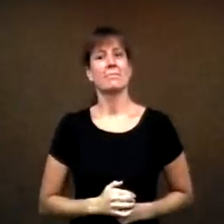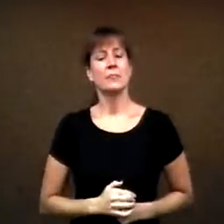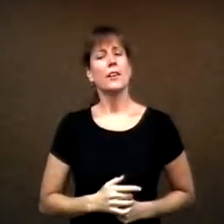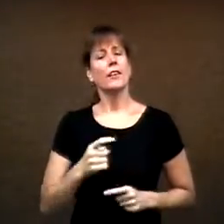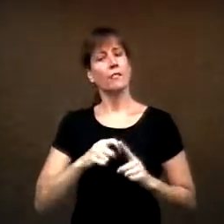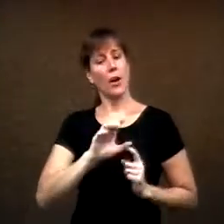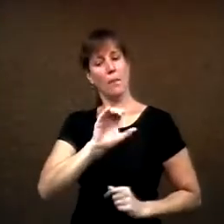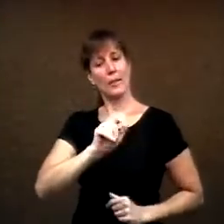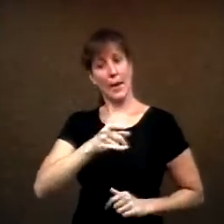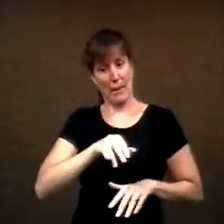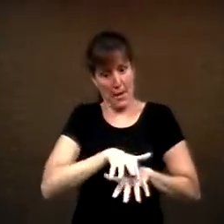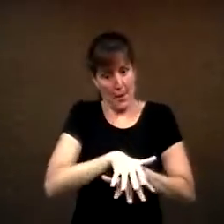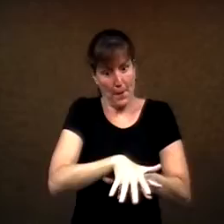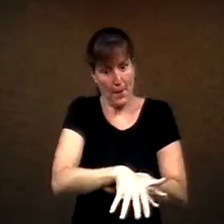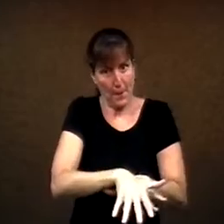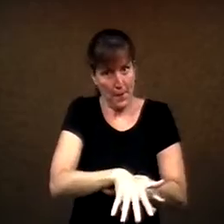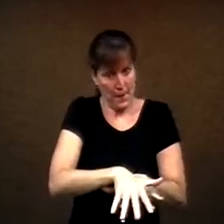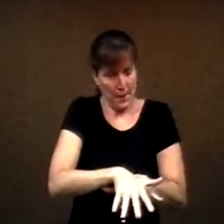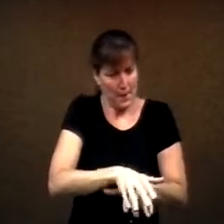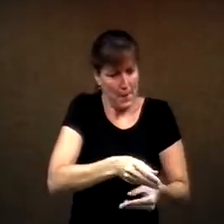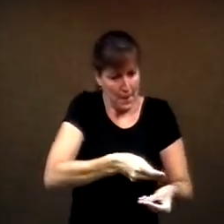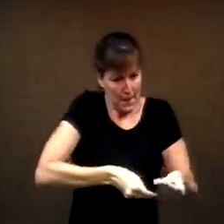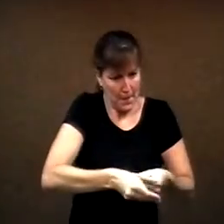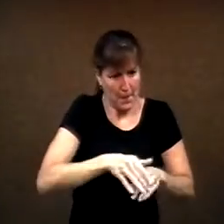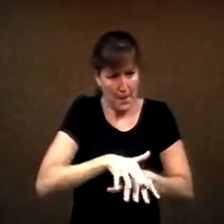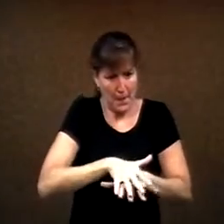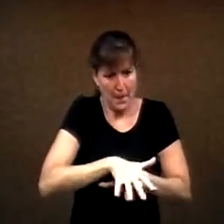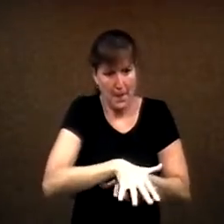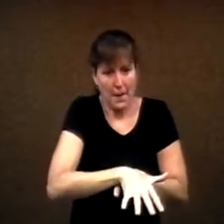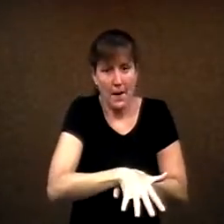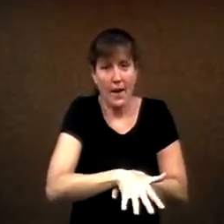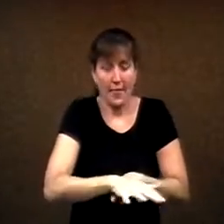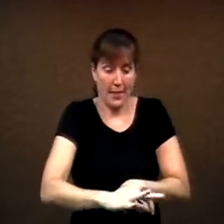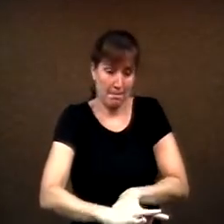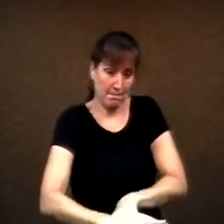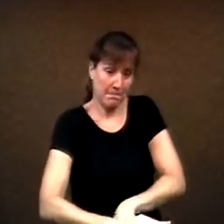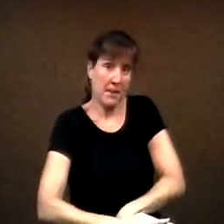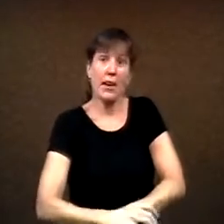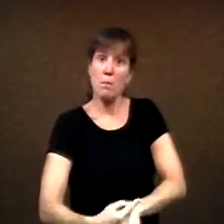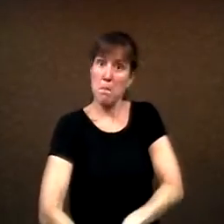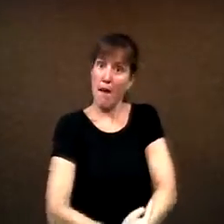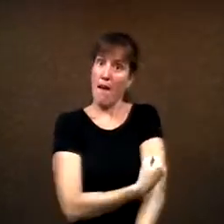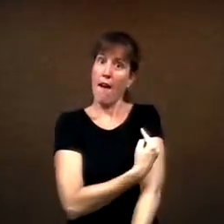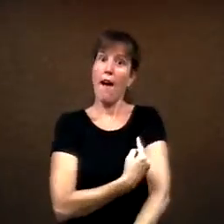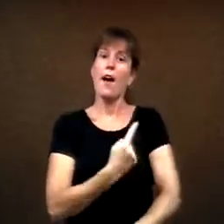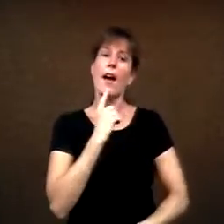capillaries will merge to form venules, which are smaller tubes that carry blood towards the heart,